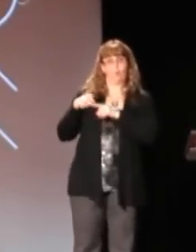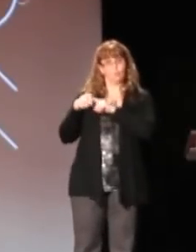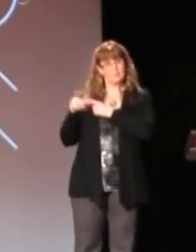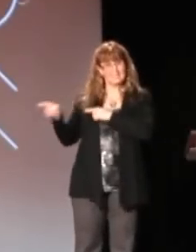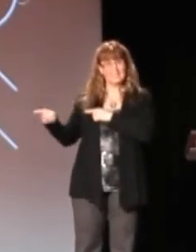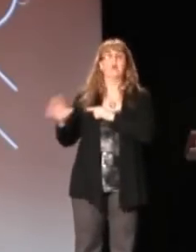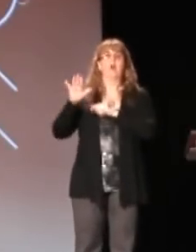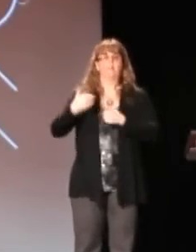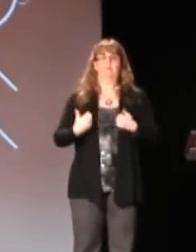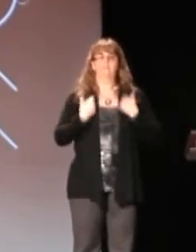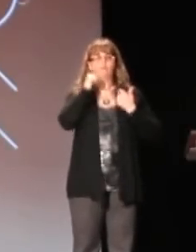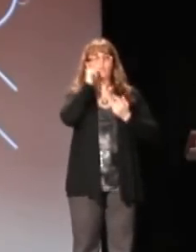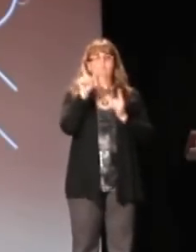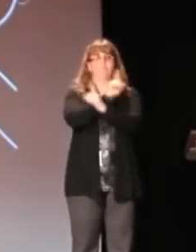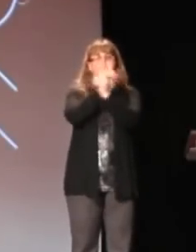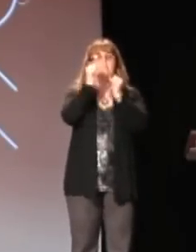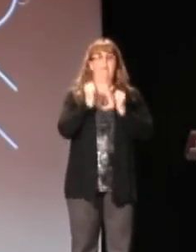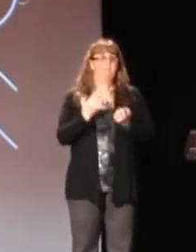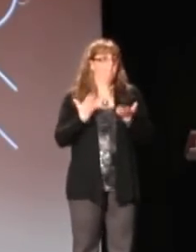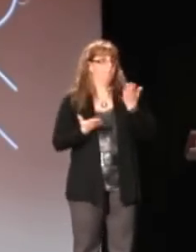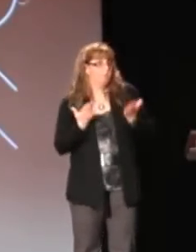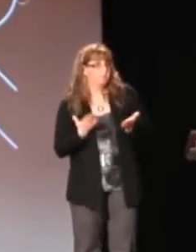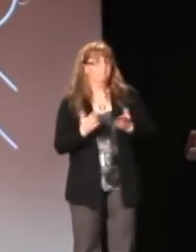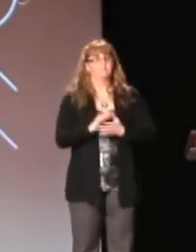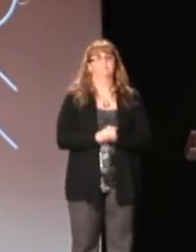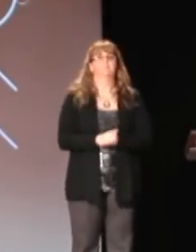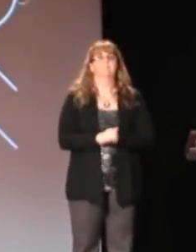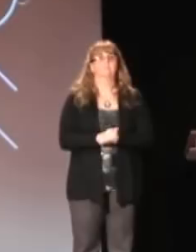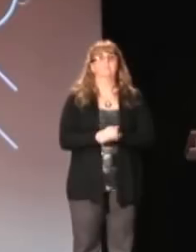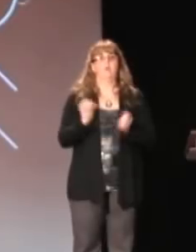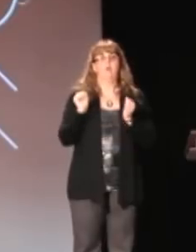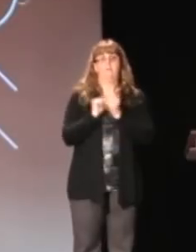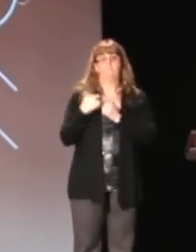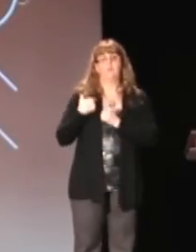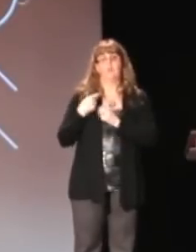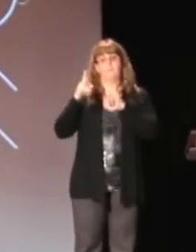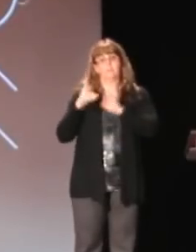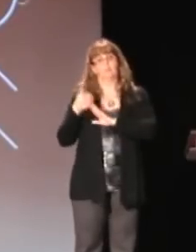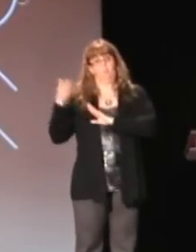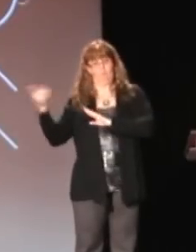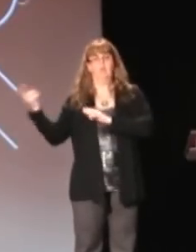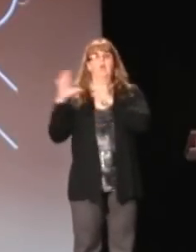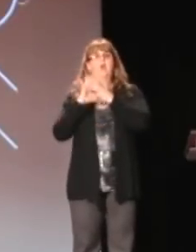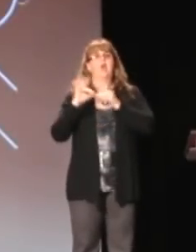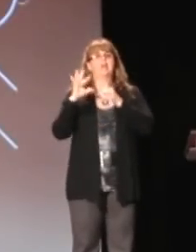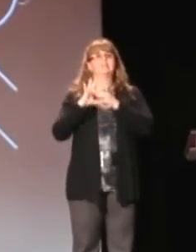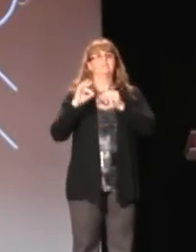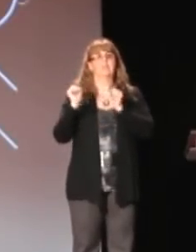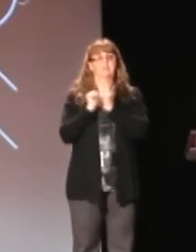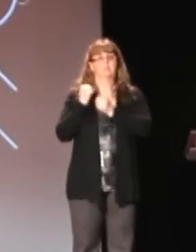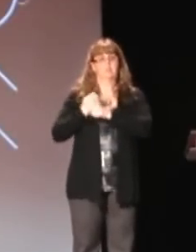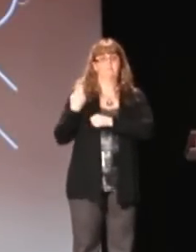My colleague Lucas will now show you how this can be done.